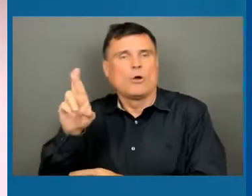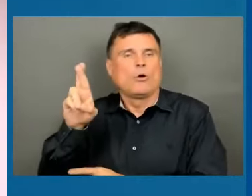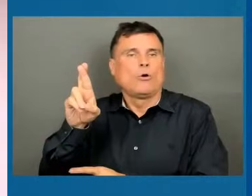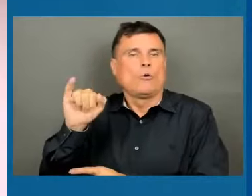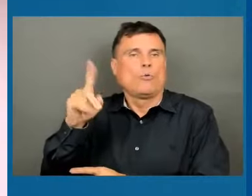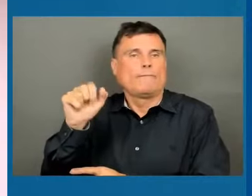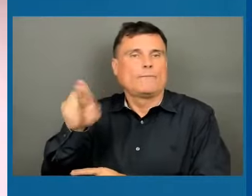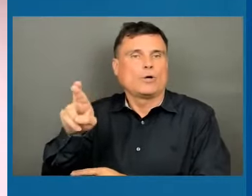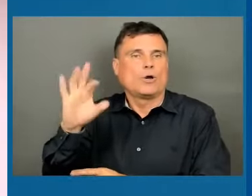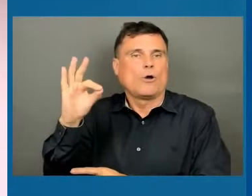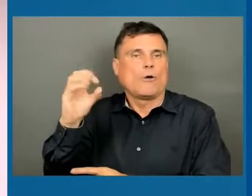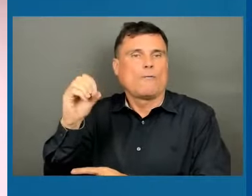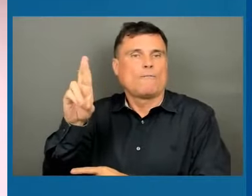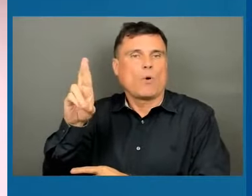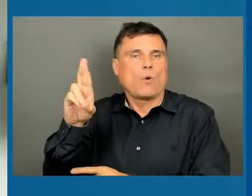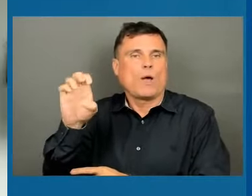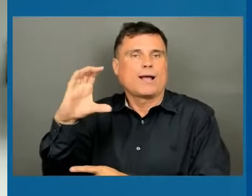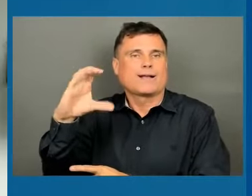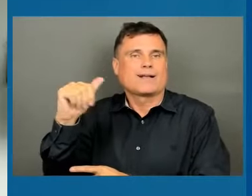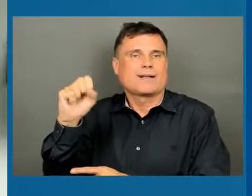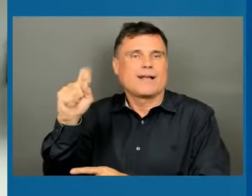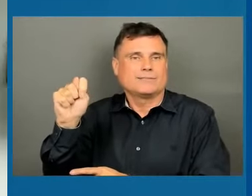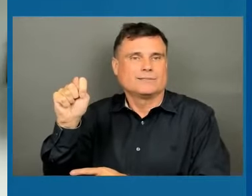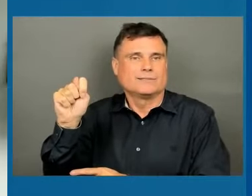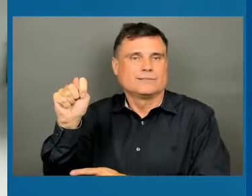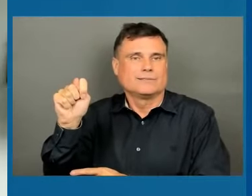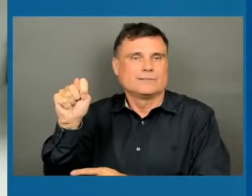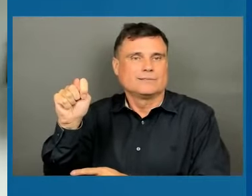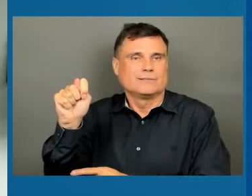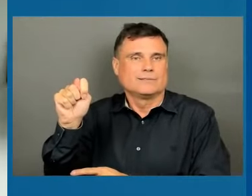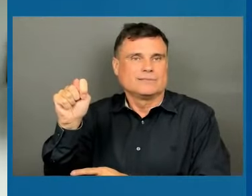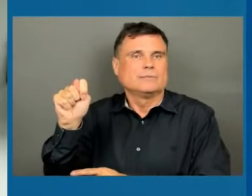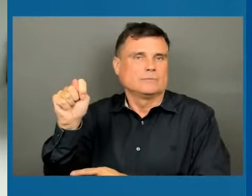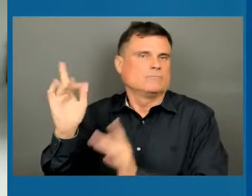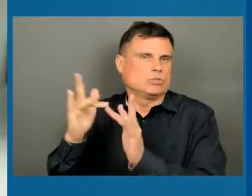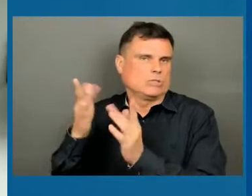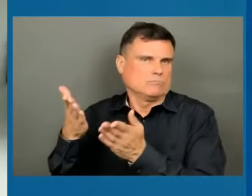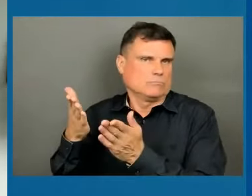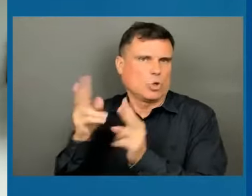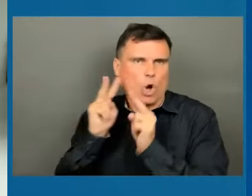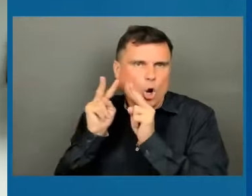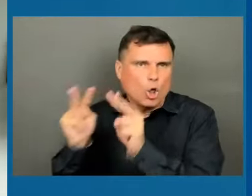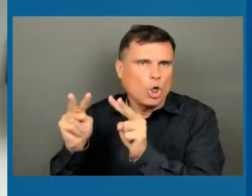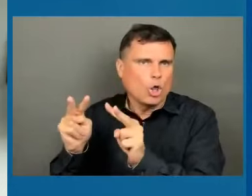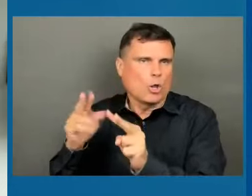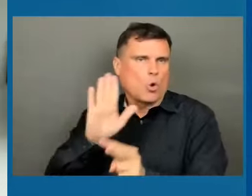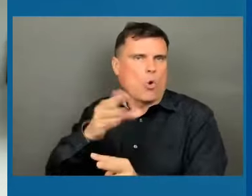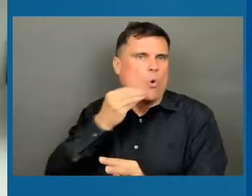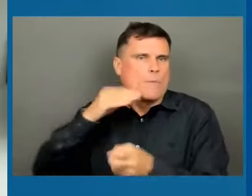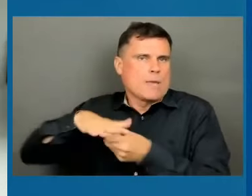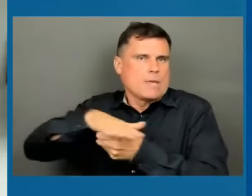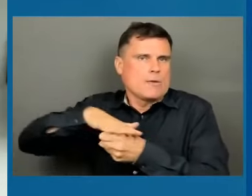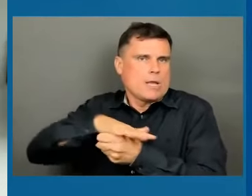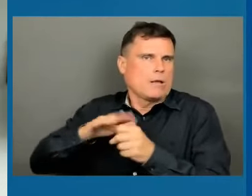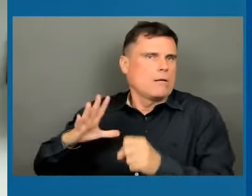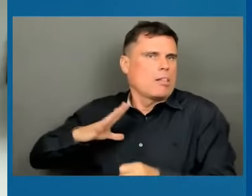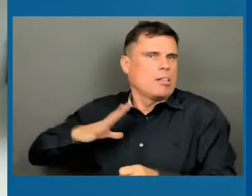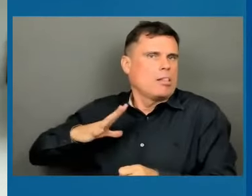Thank you. Thank you, Dave. Our next speaker today is Peter, the executive direct offer regional